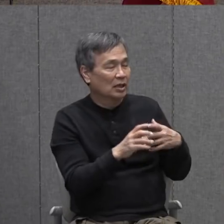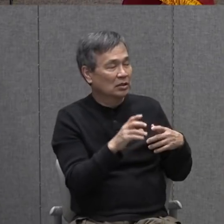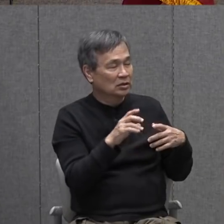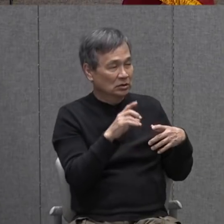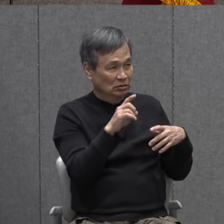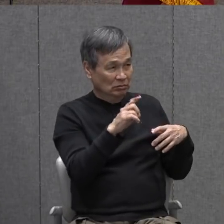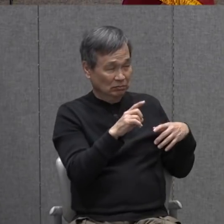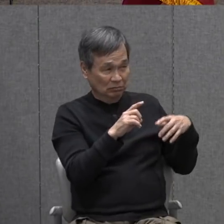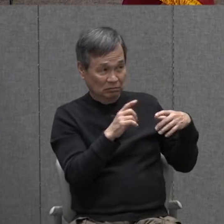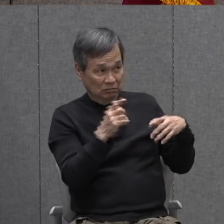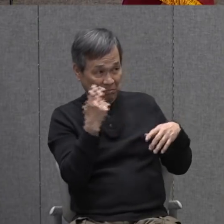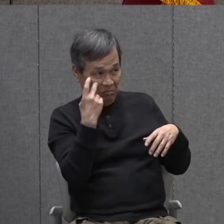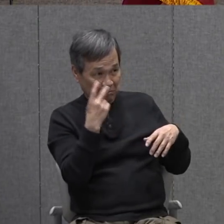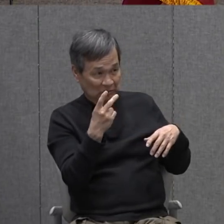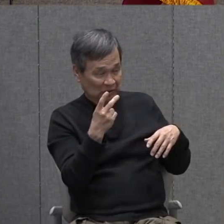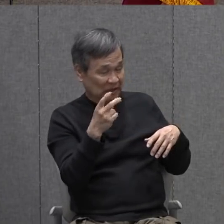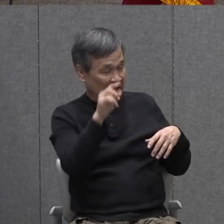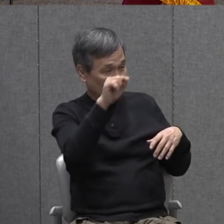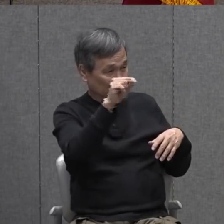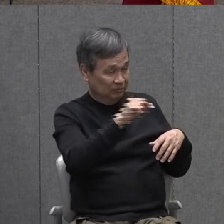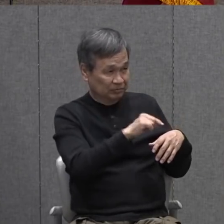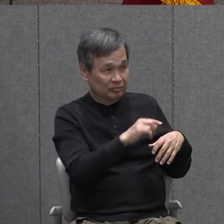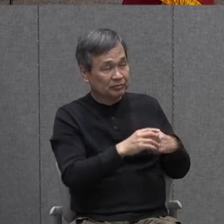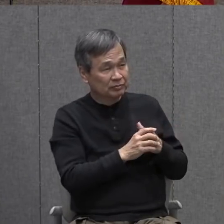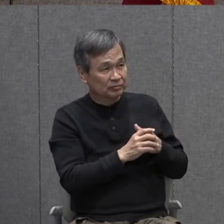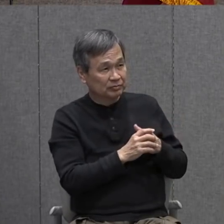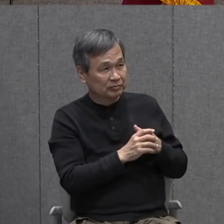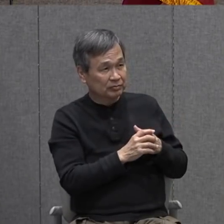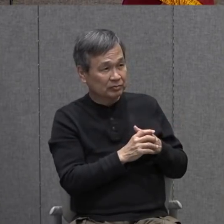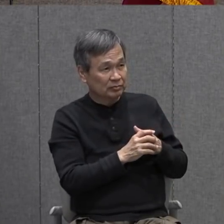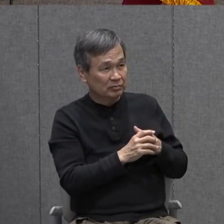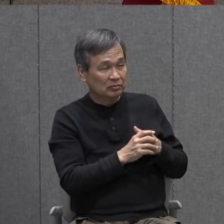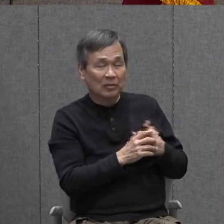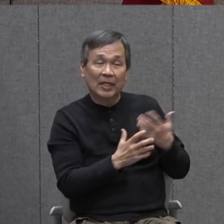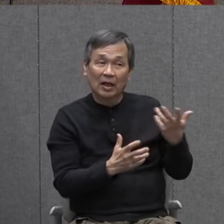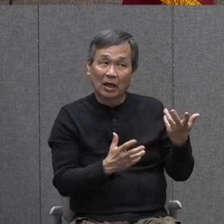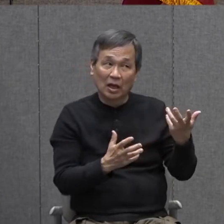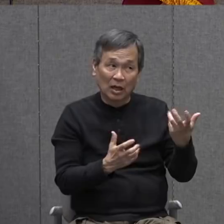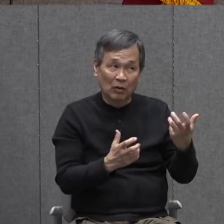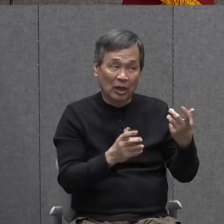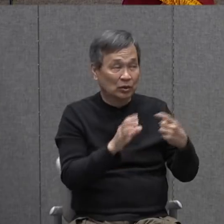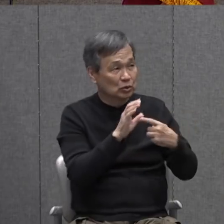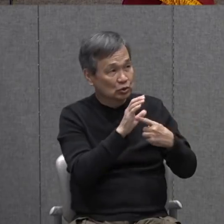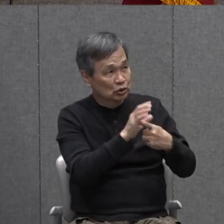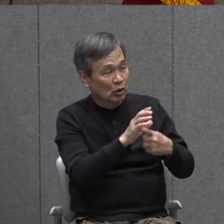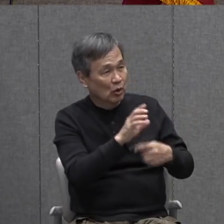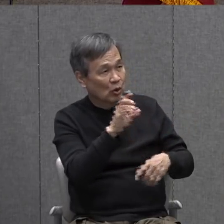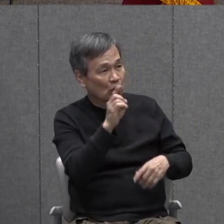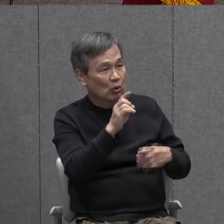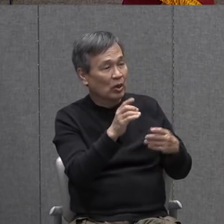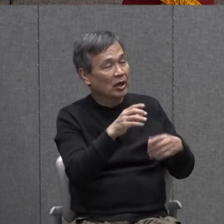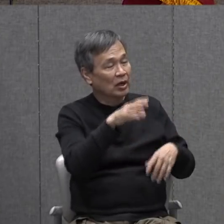And when I see these little lines over here I want to show them. That's where my fabric is folding.